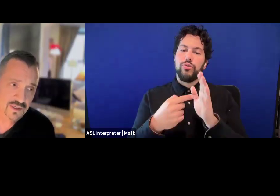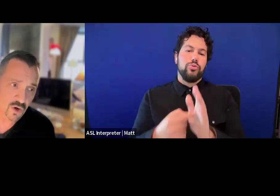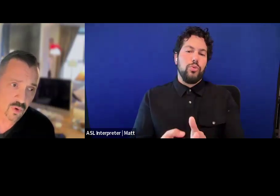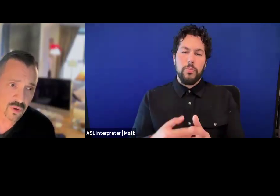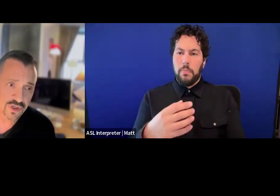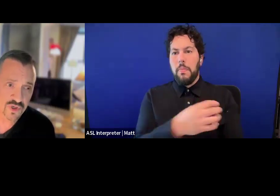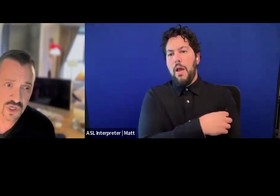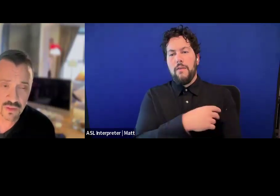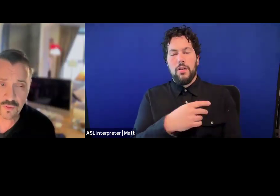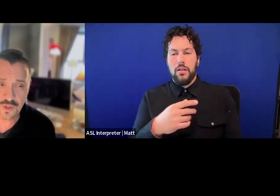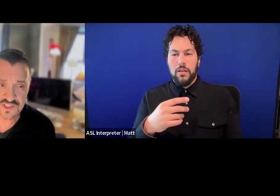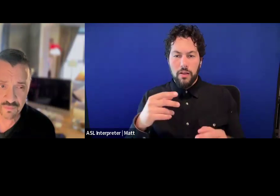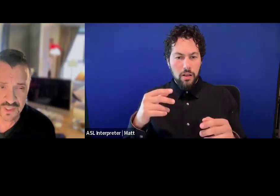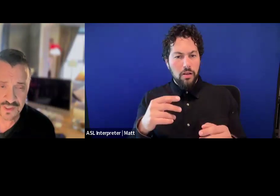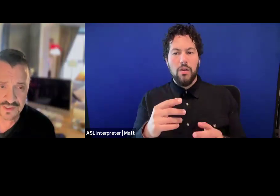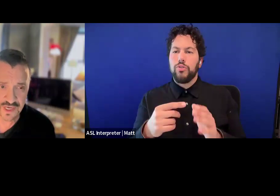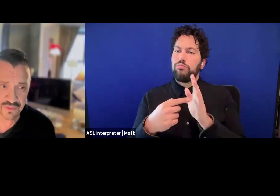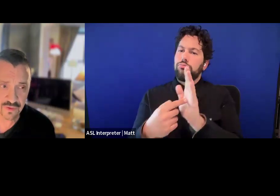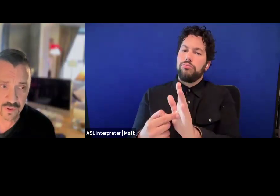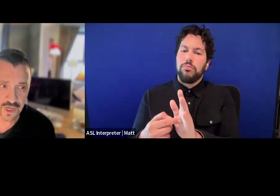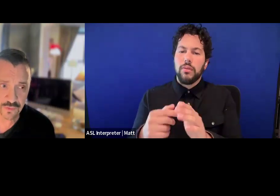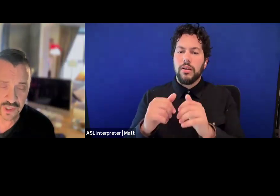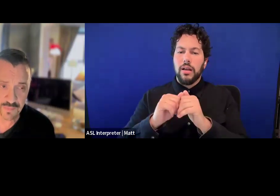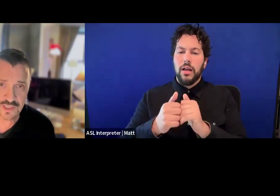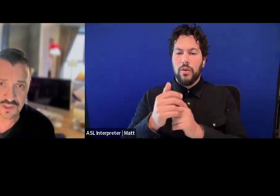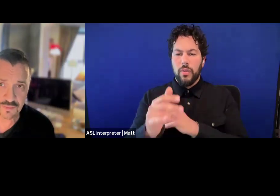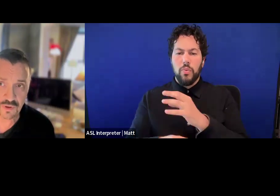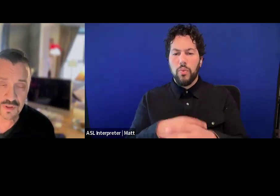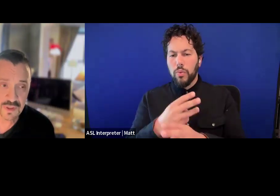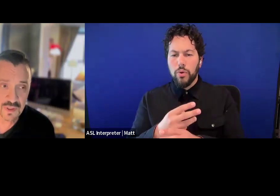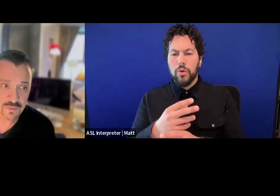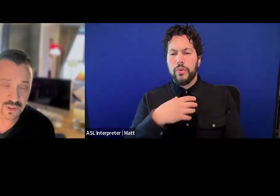A world in which other ways of being together were not only imaginable,